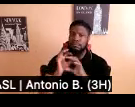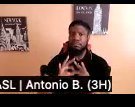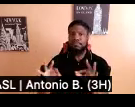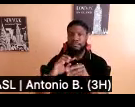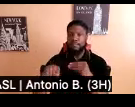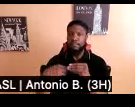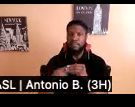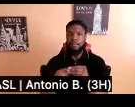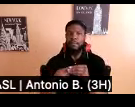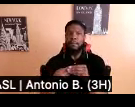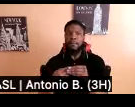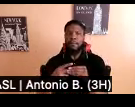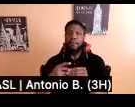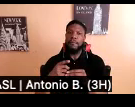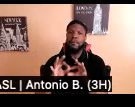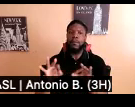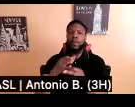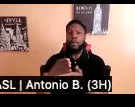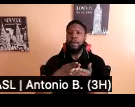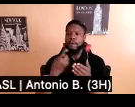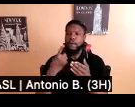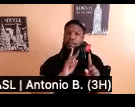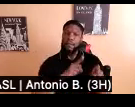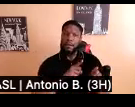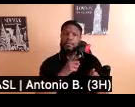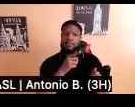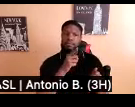I wanted to know a little bit more about them as well, which comes into play, as I'll show later.